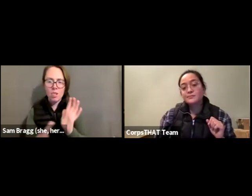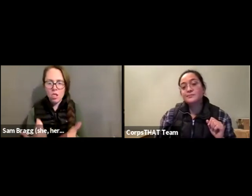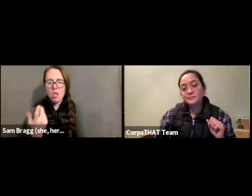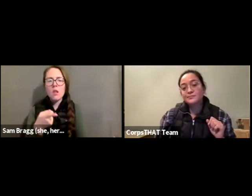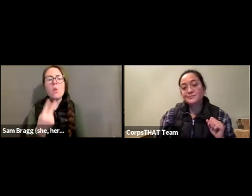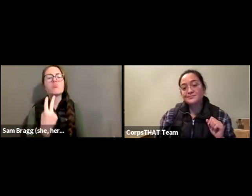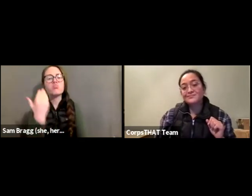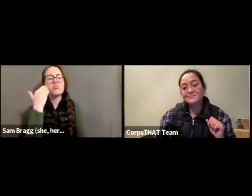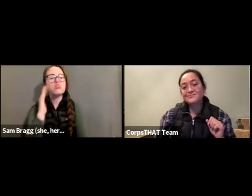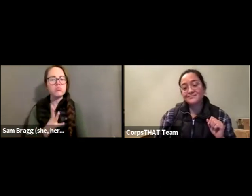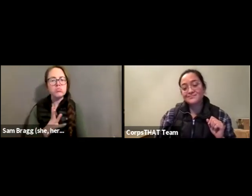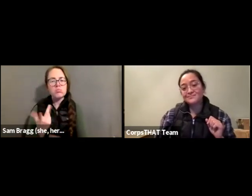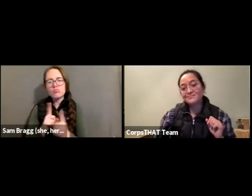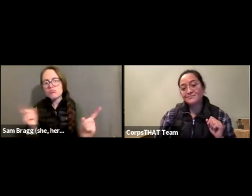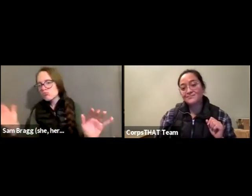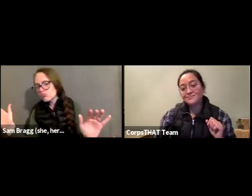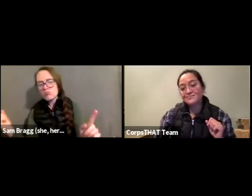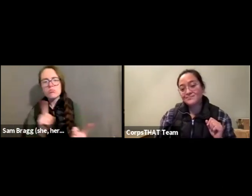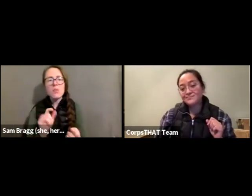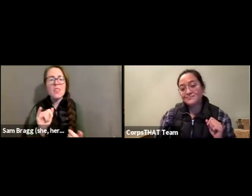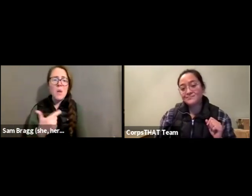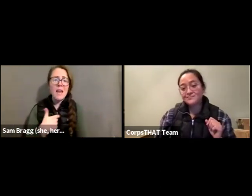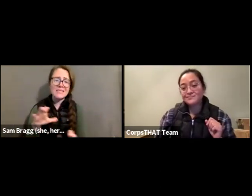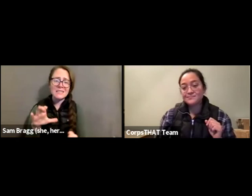like code word for pig might mean you know i just need some time alone and that all you have to do